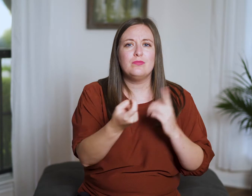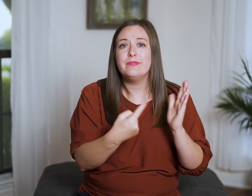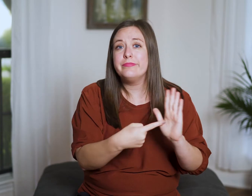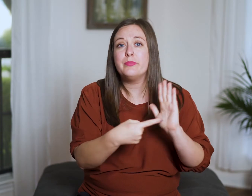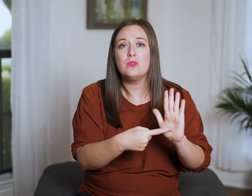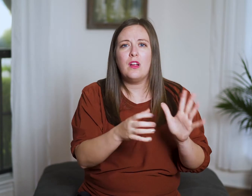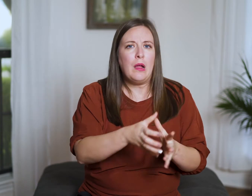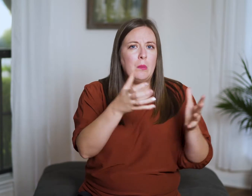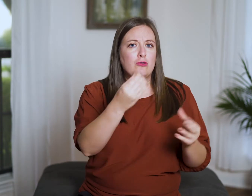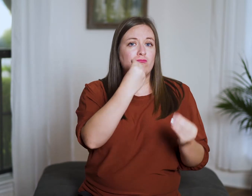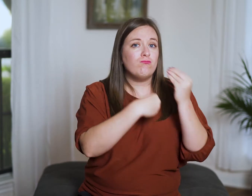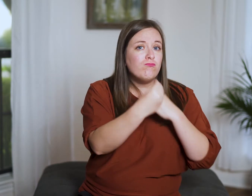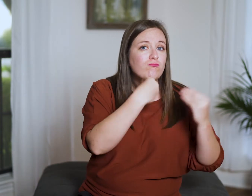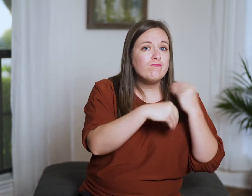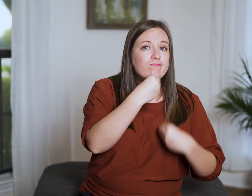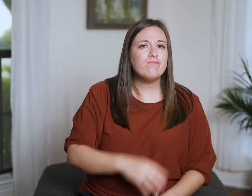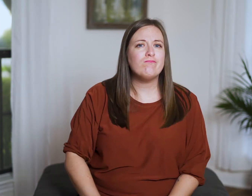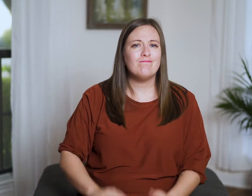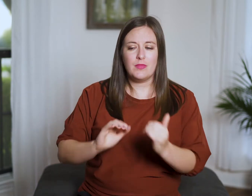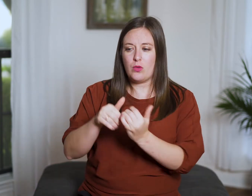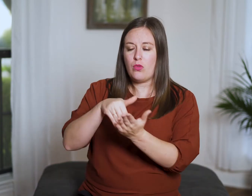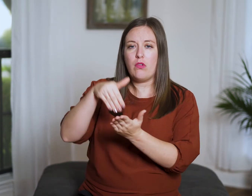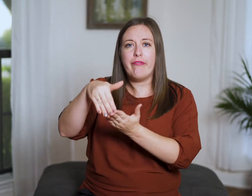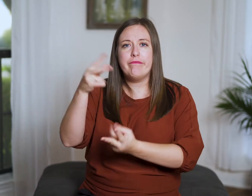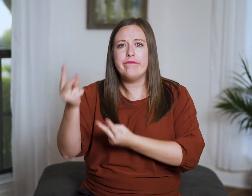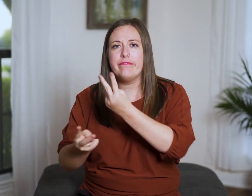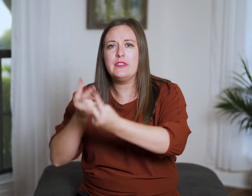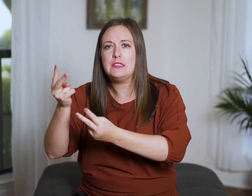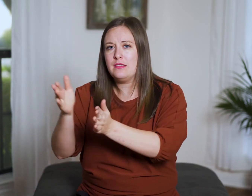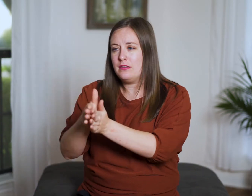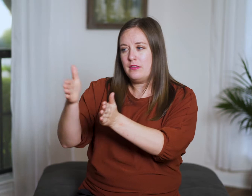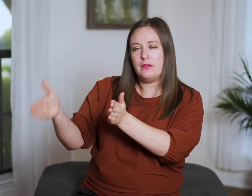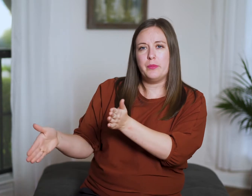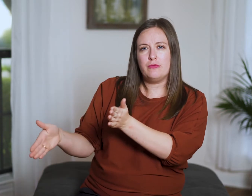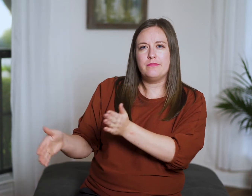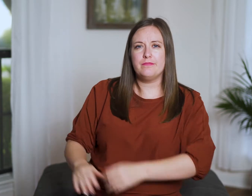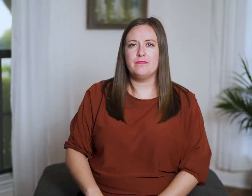from how much we eat to how often we visit our neighbor.